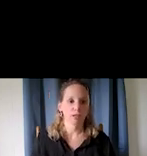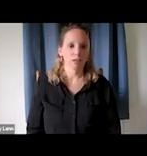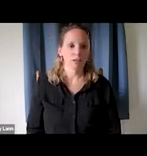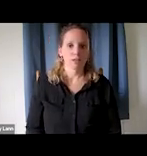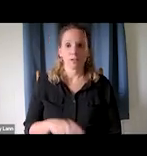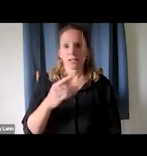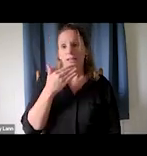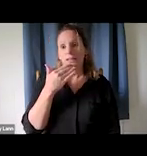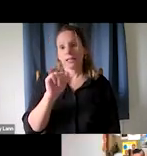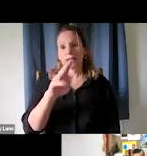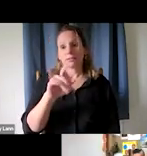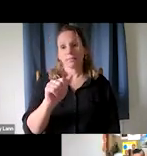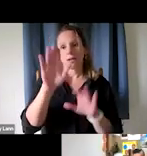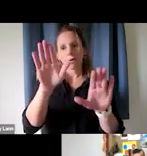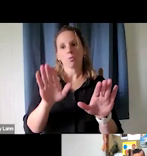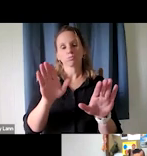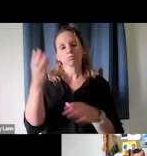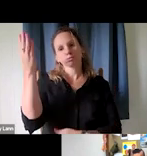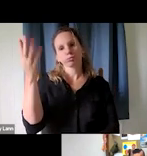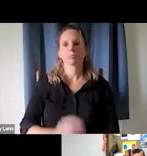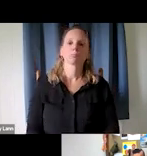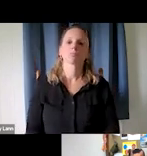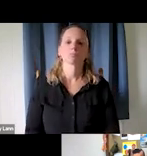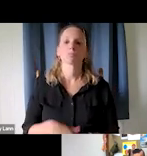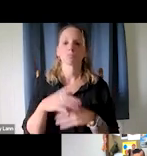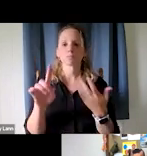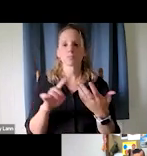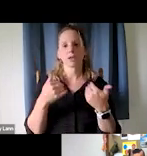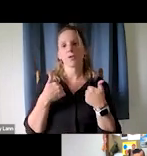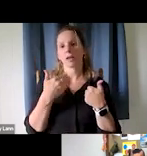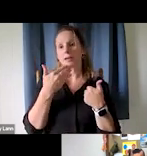Thanks, Amanda, wonderful presentation. And we have some great questions coming in.